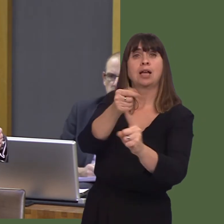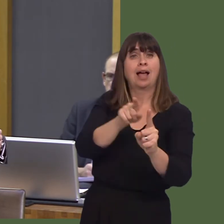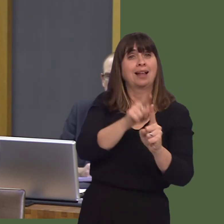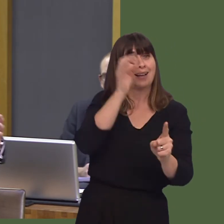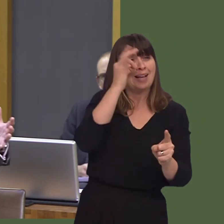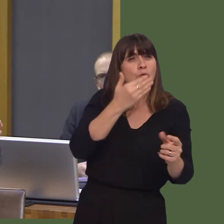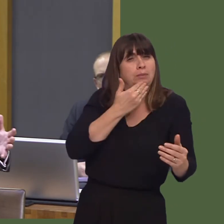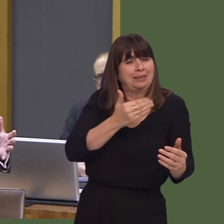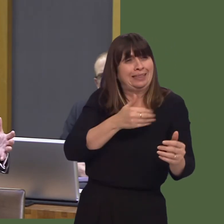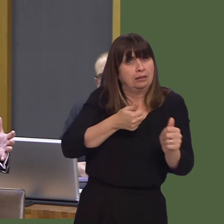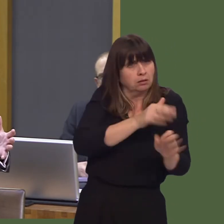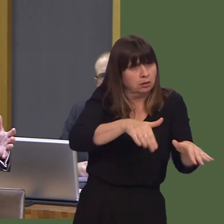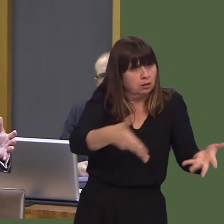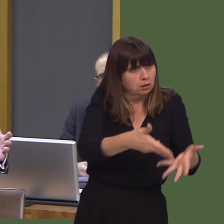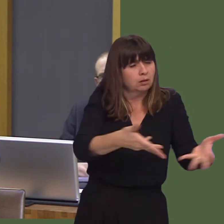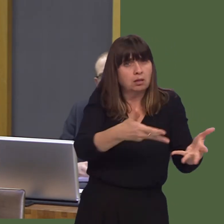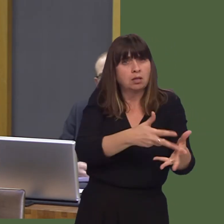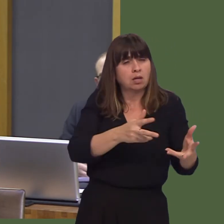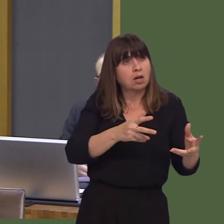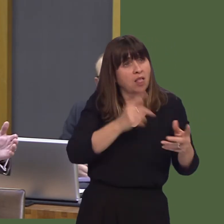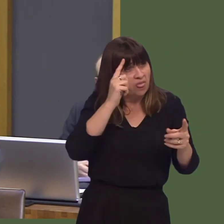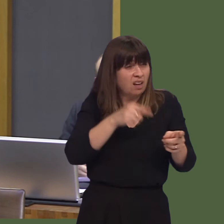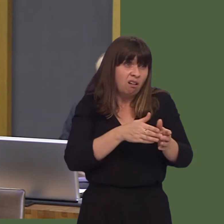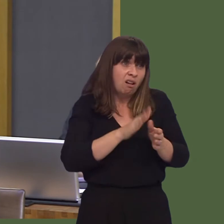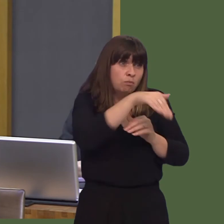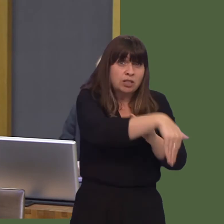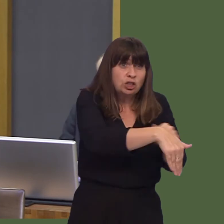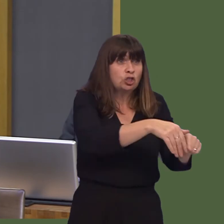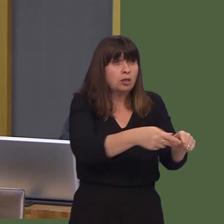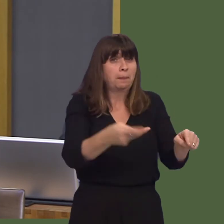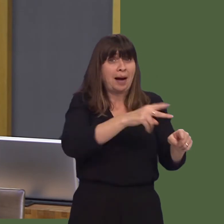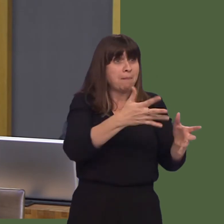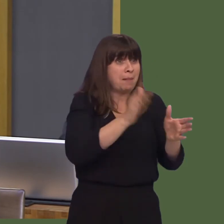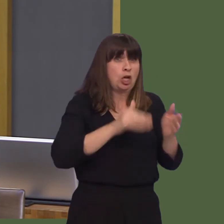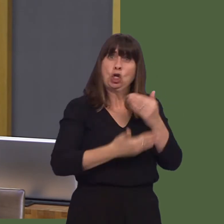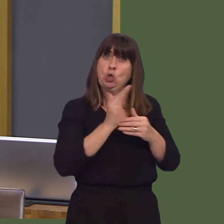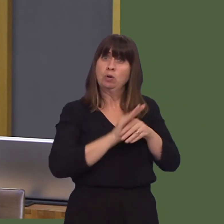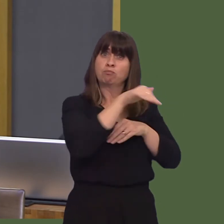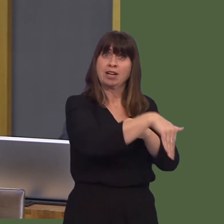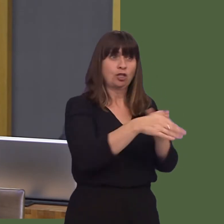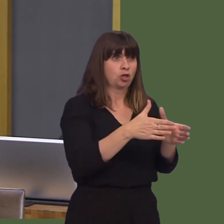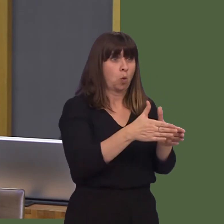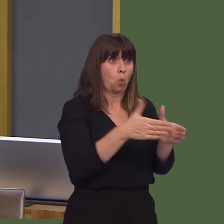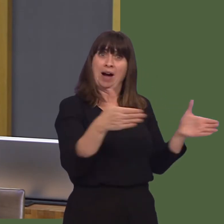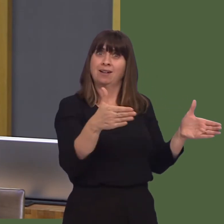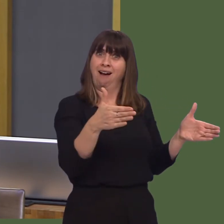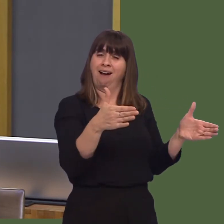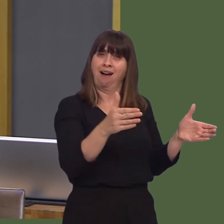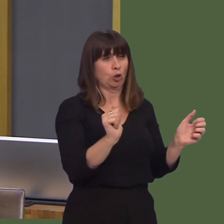options for that route, including the possibility of widening itóthe abutments and so onóso